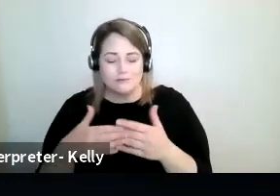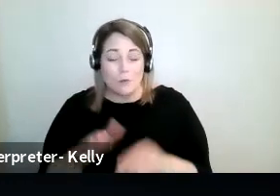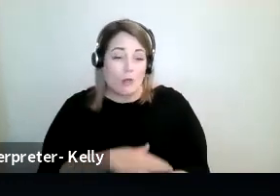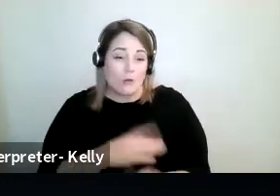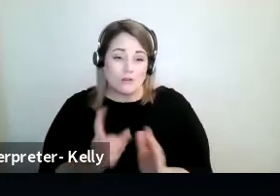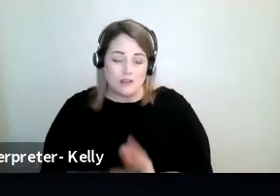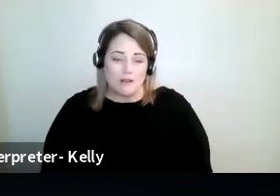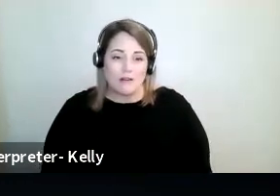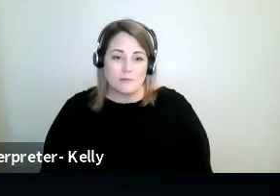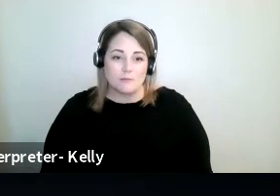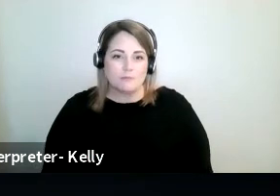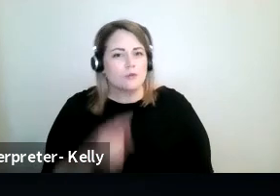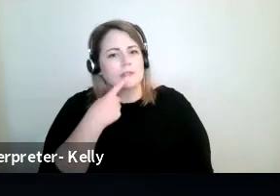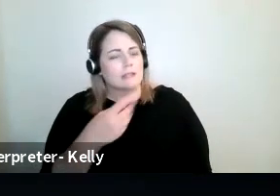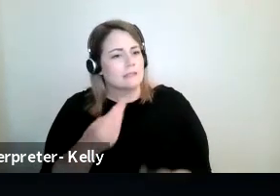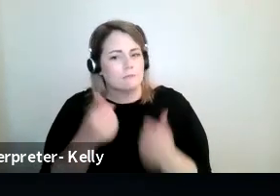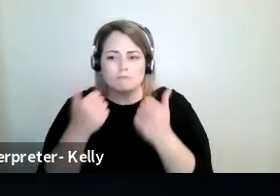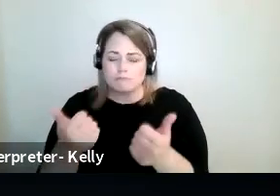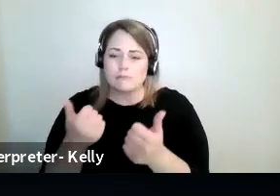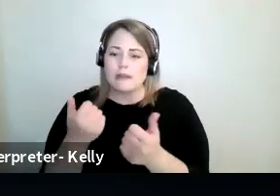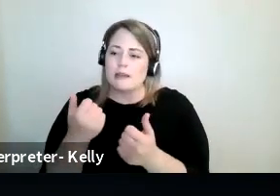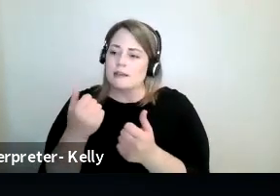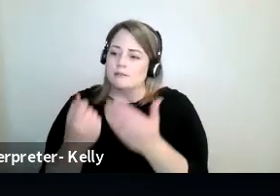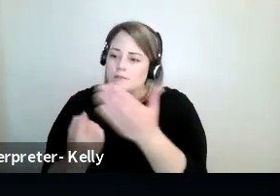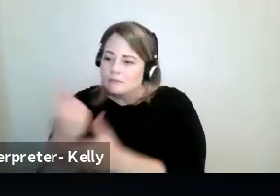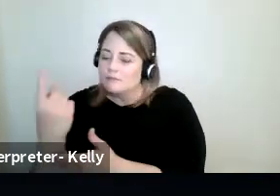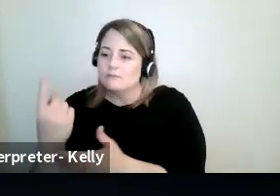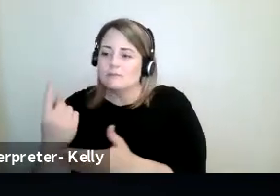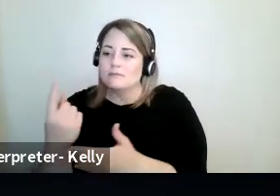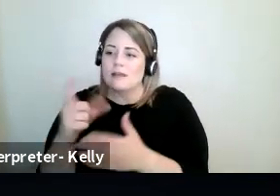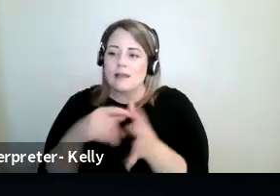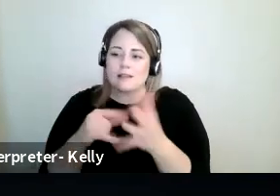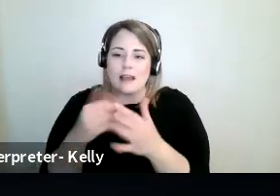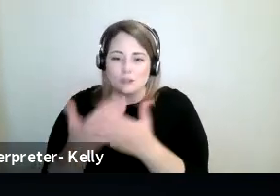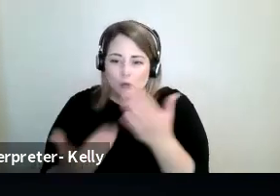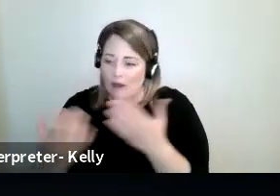individual case stories, has there been broad level change? No.